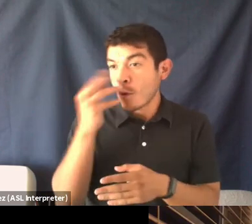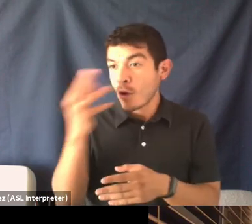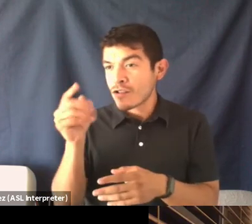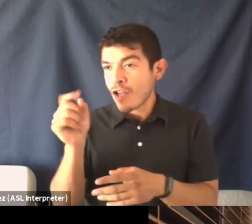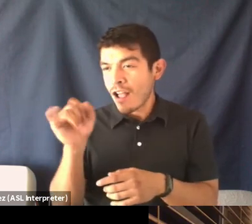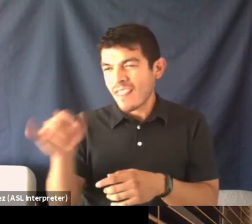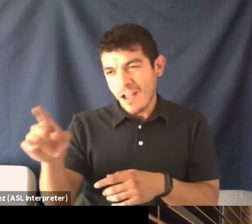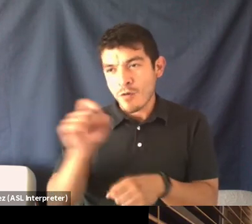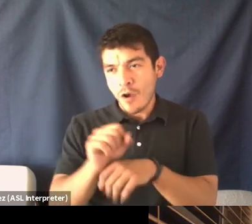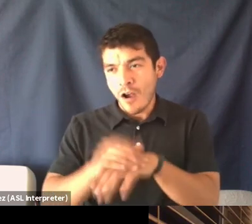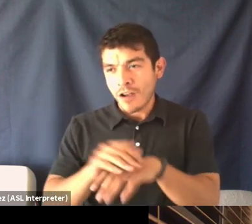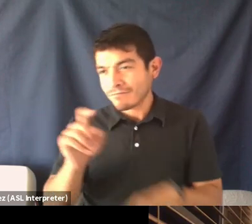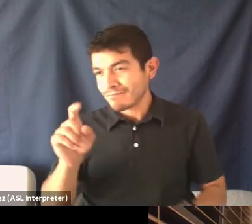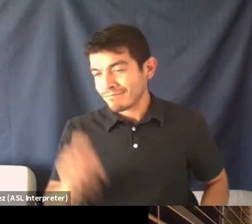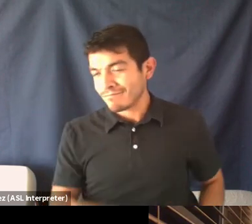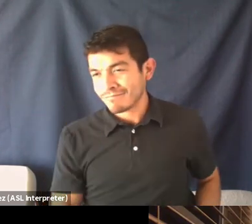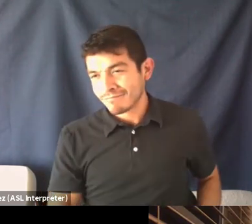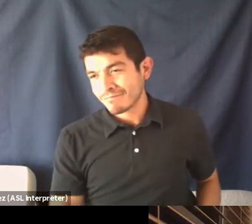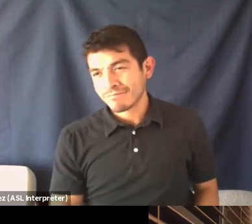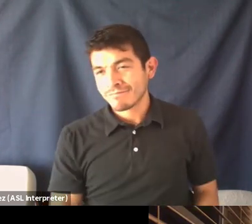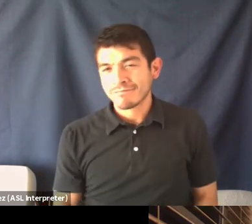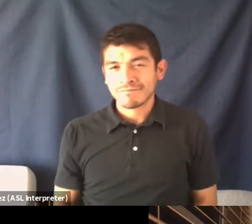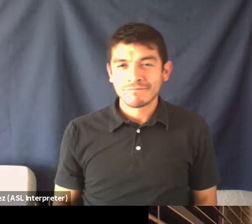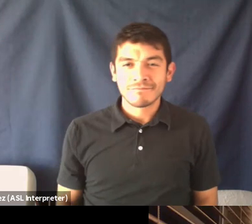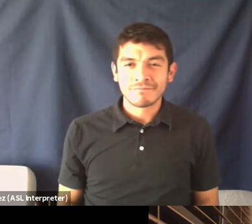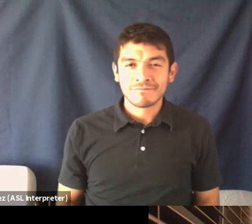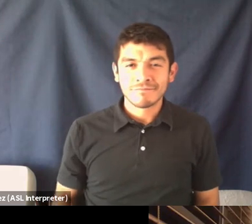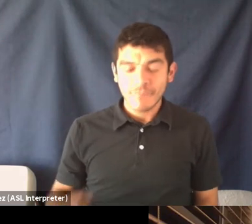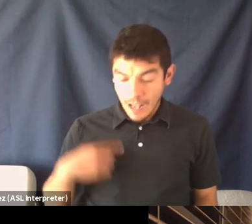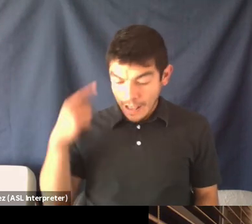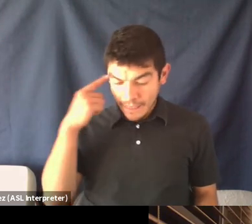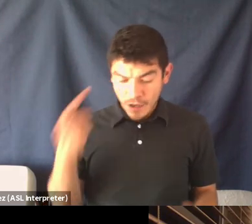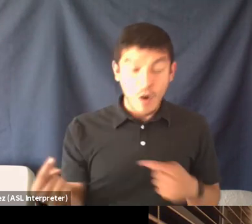that you got. Well, I think going back to the thinking of just,